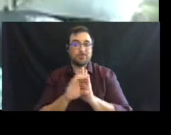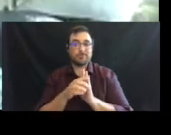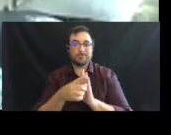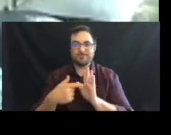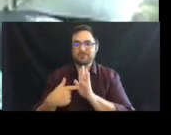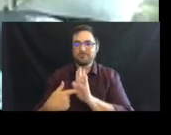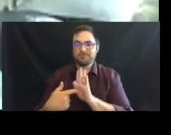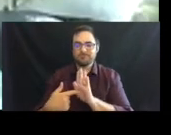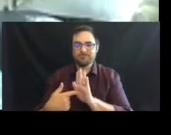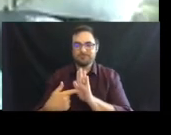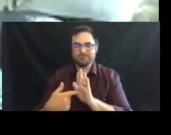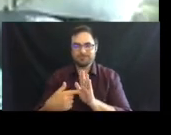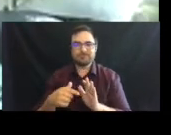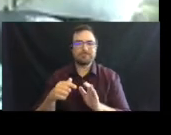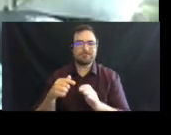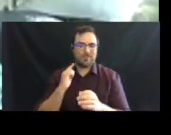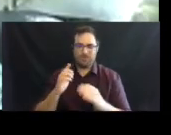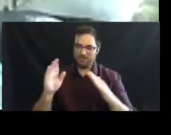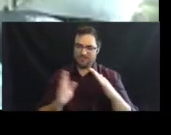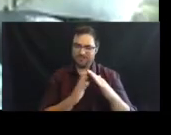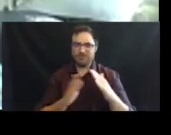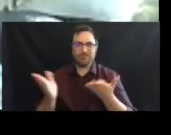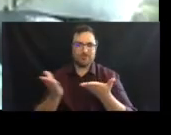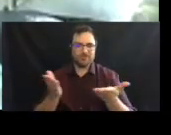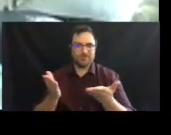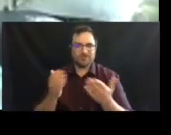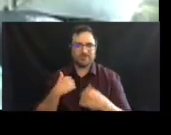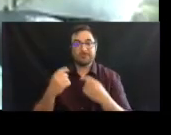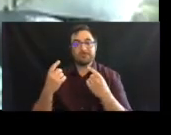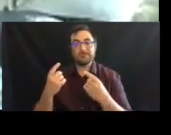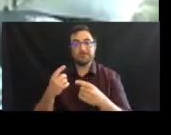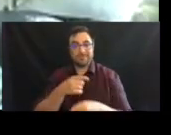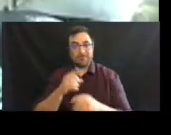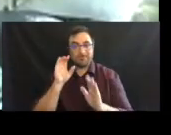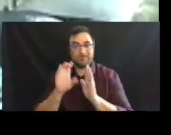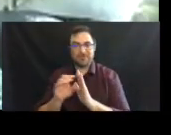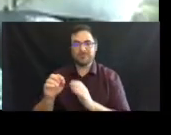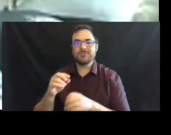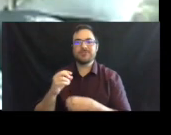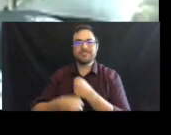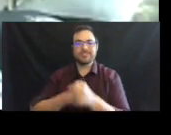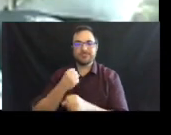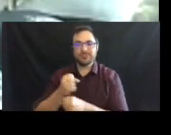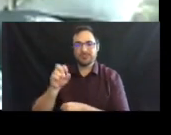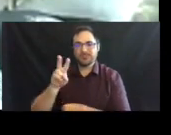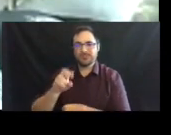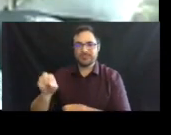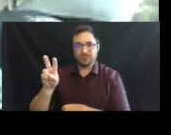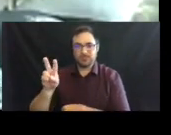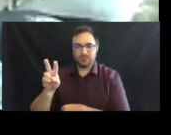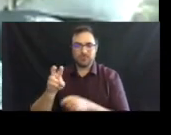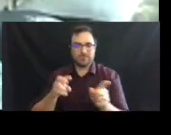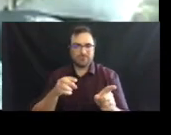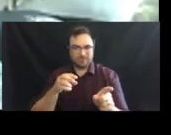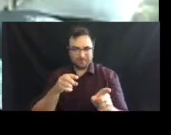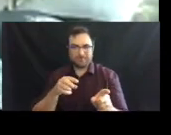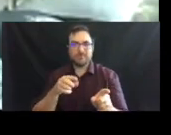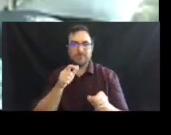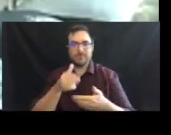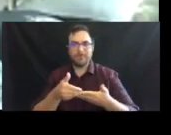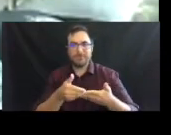picture was taken in about 2002. This is a picture of Maggie. Maggie was born in a small rural